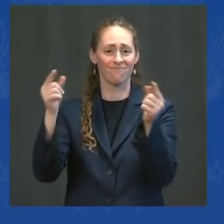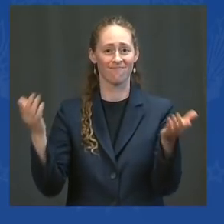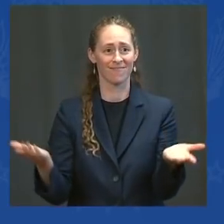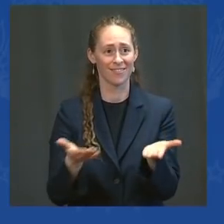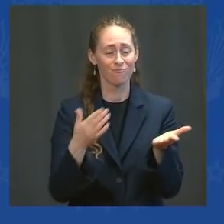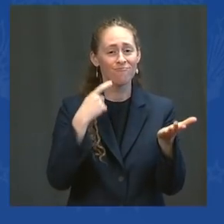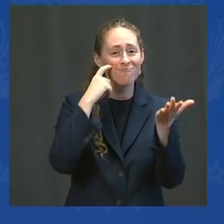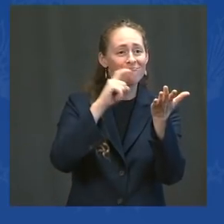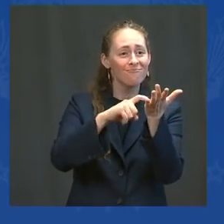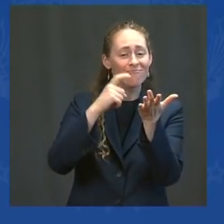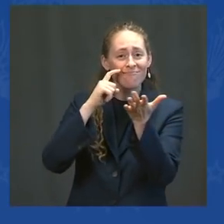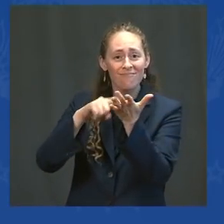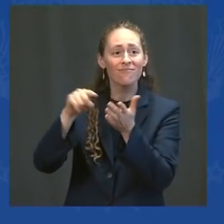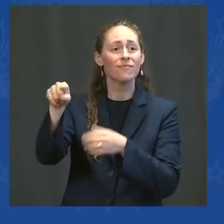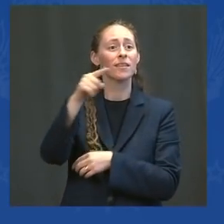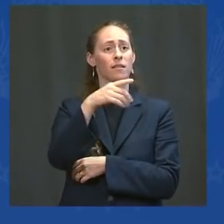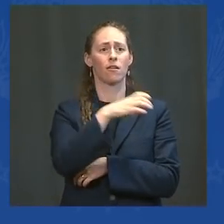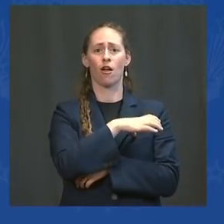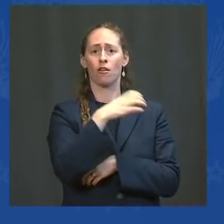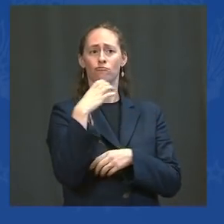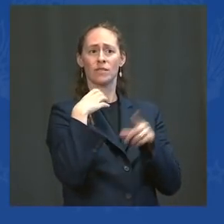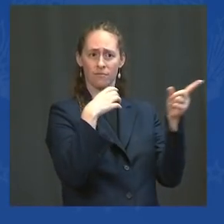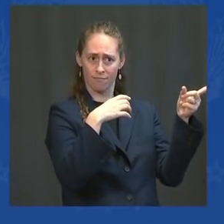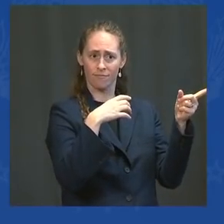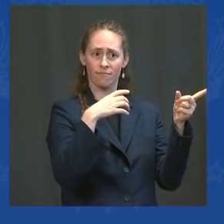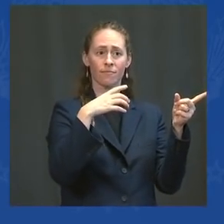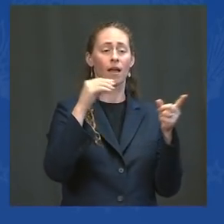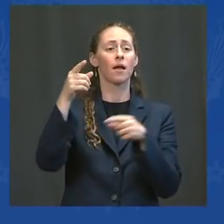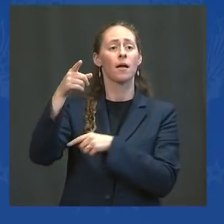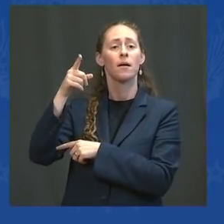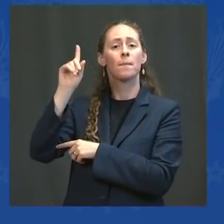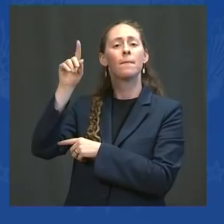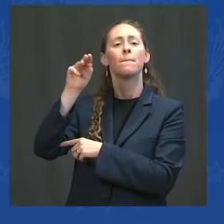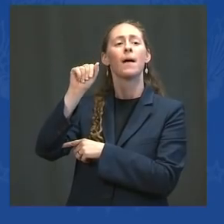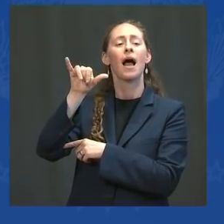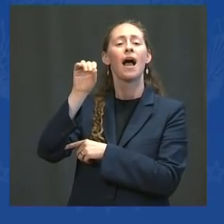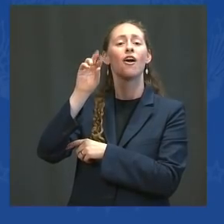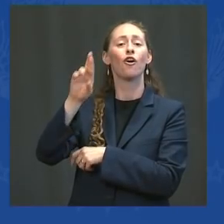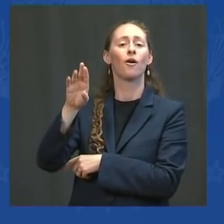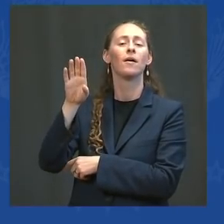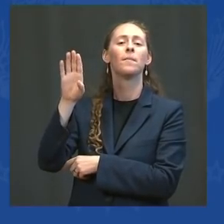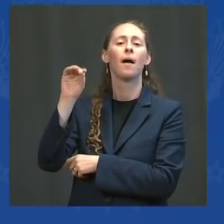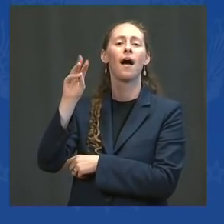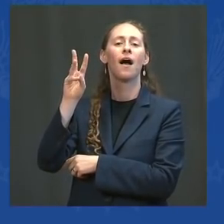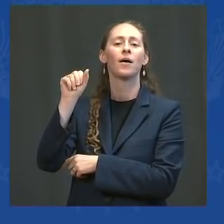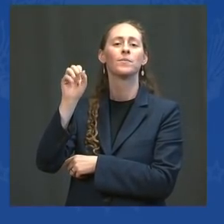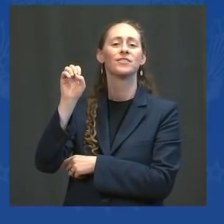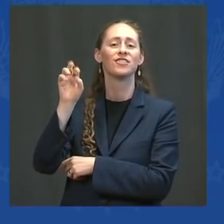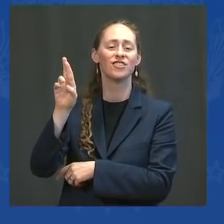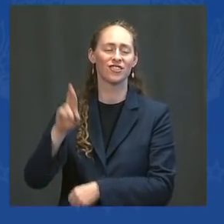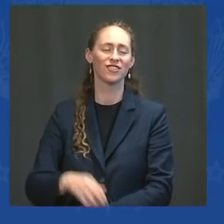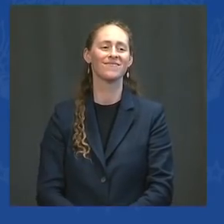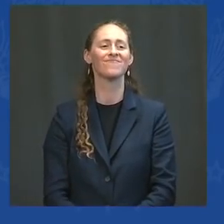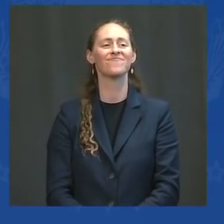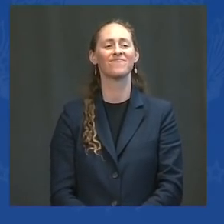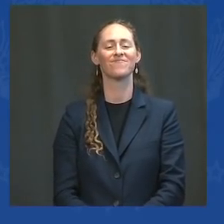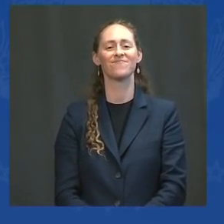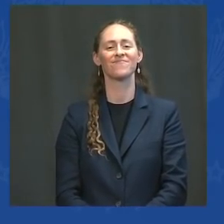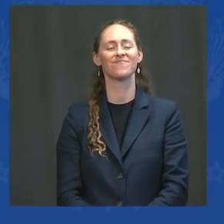including the Mayor of Washington DC. Thank you for being here with us this afternoon. Like so many gathered here,